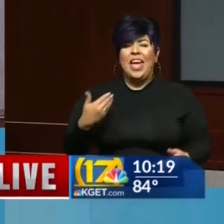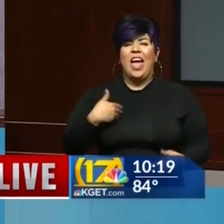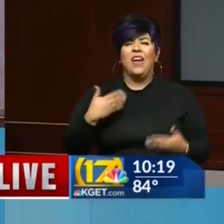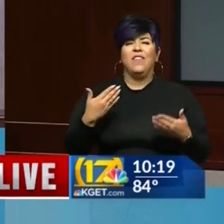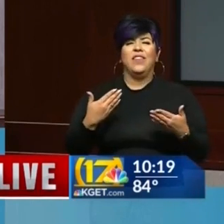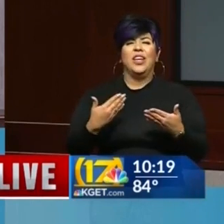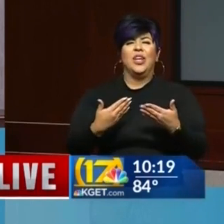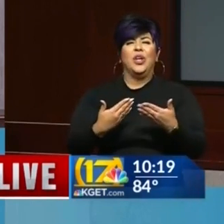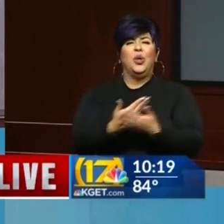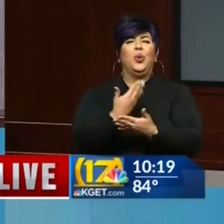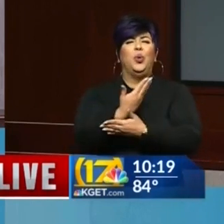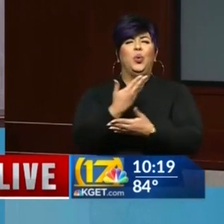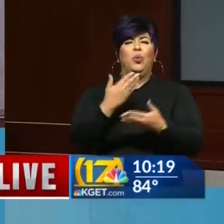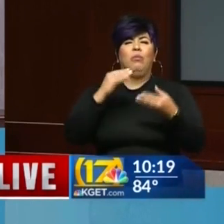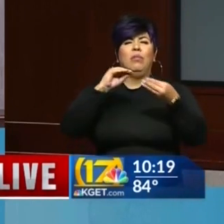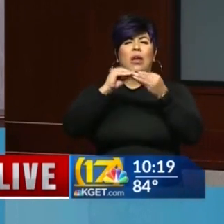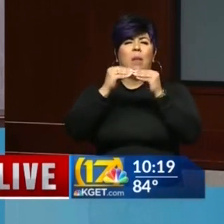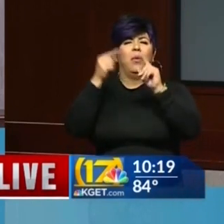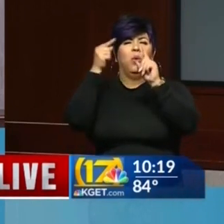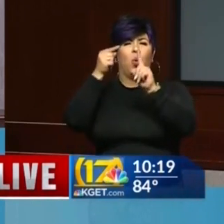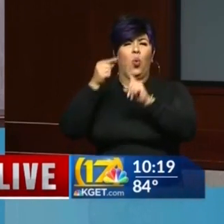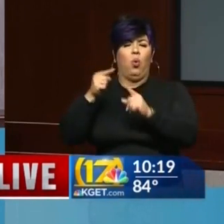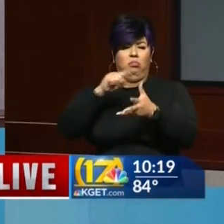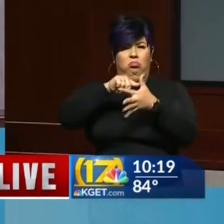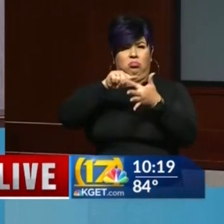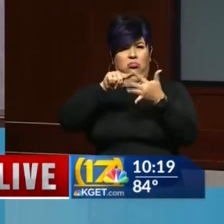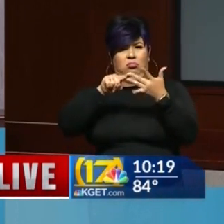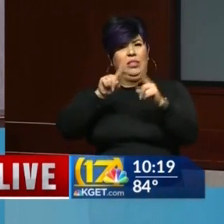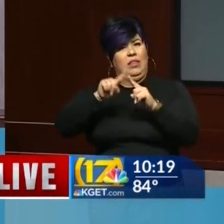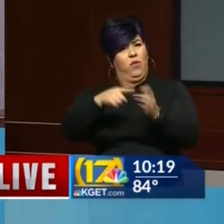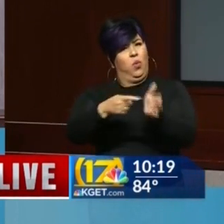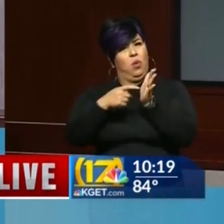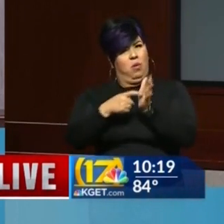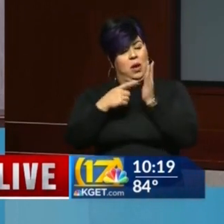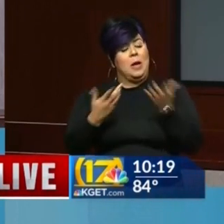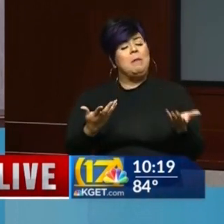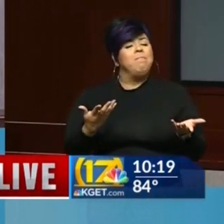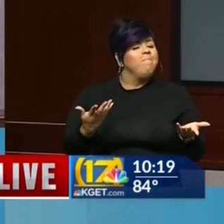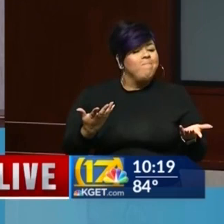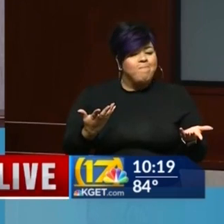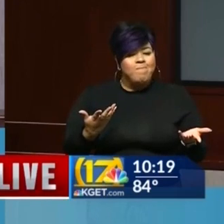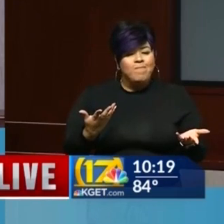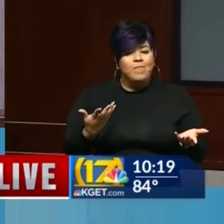GOOD MORNING. I WAS WONDERING, NOW THAT WE HAVE THIS NEW METRIC, THIS